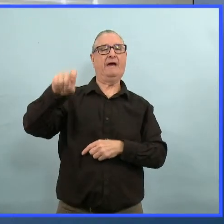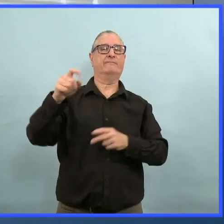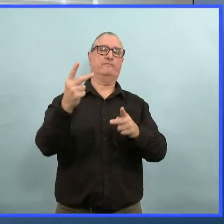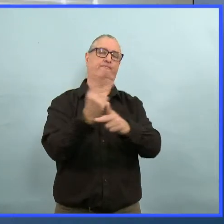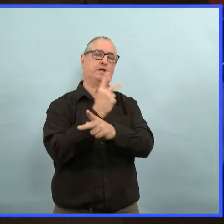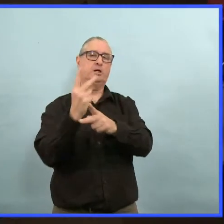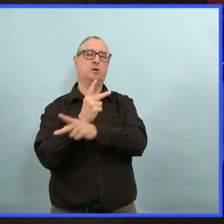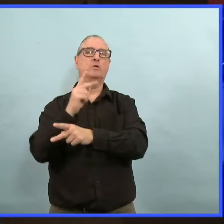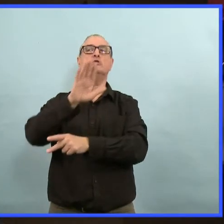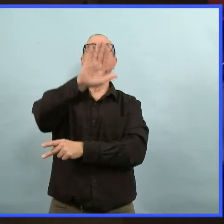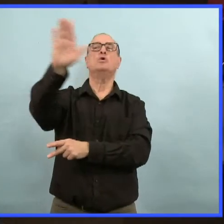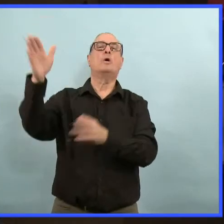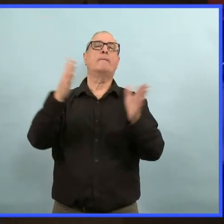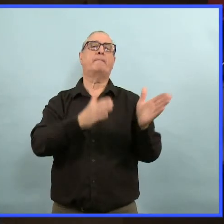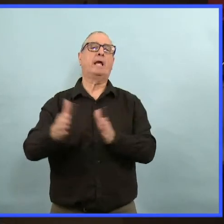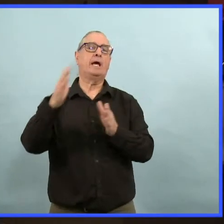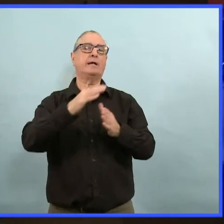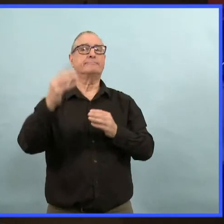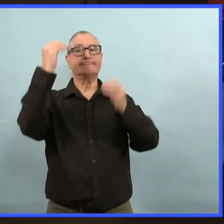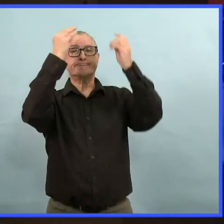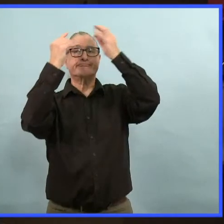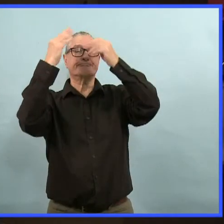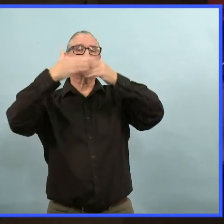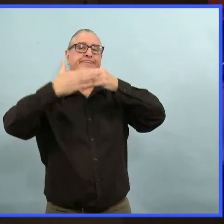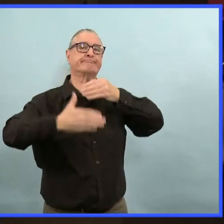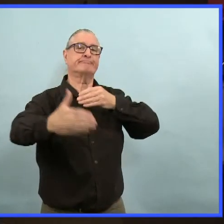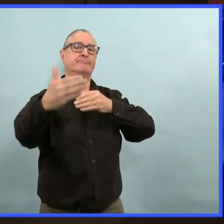from the winnipeg sun ryan